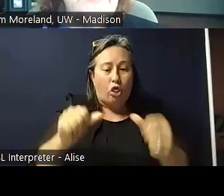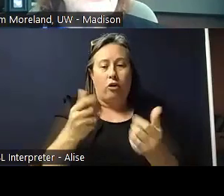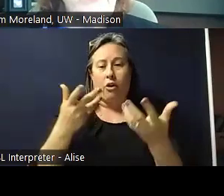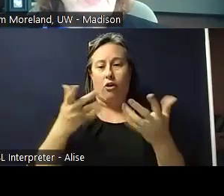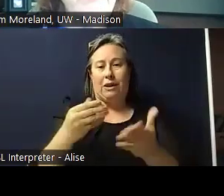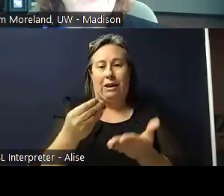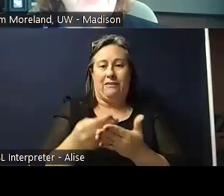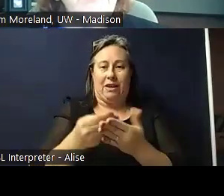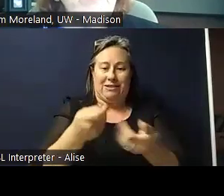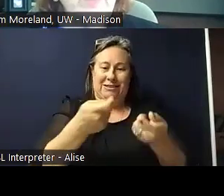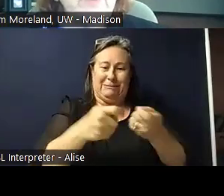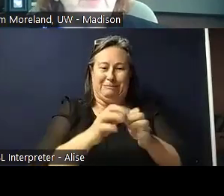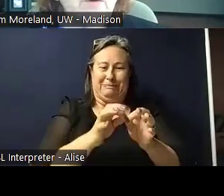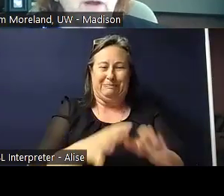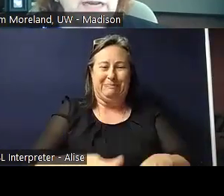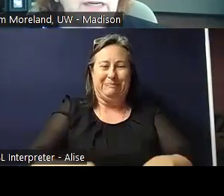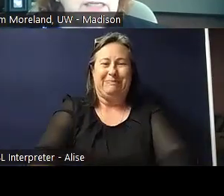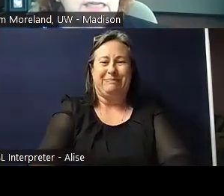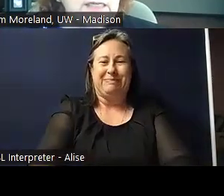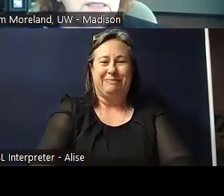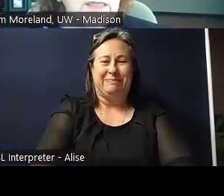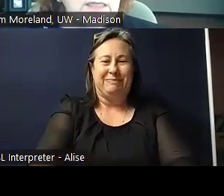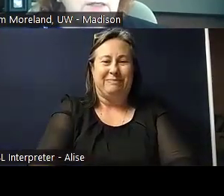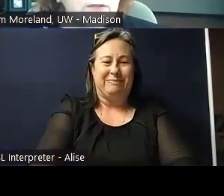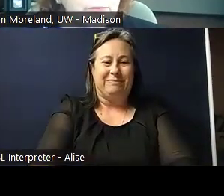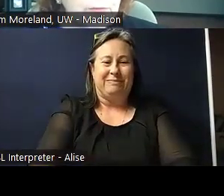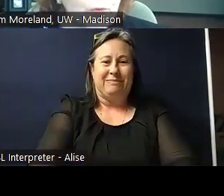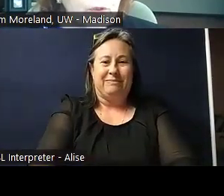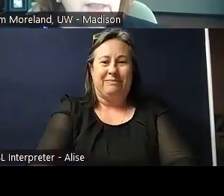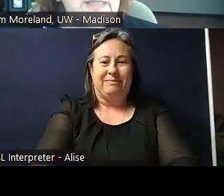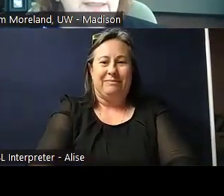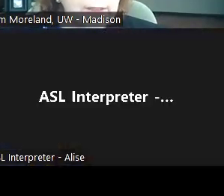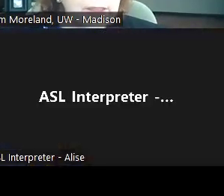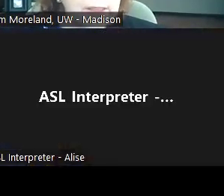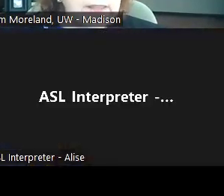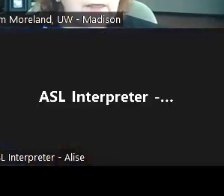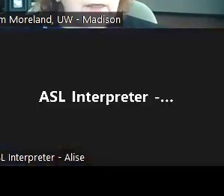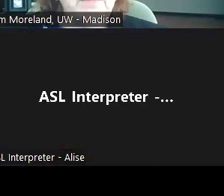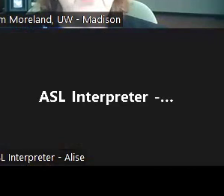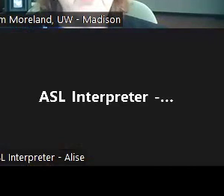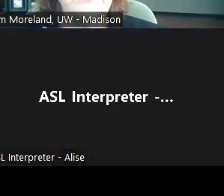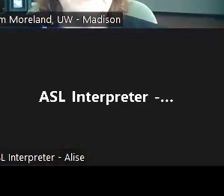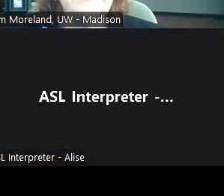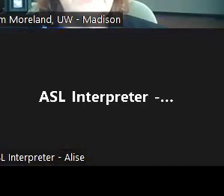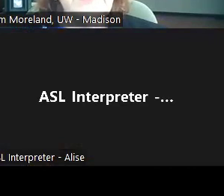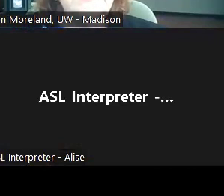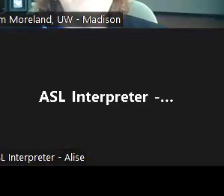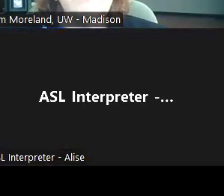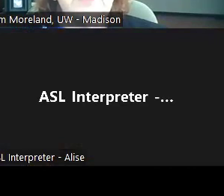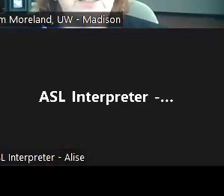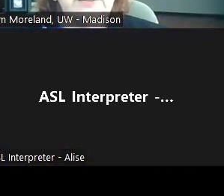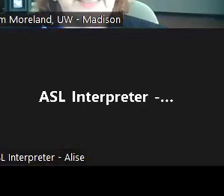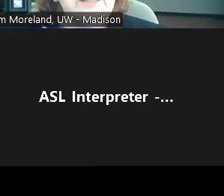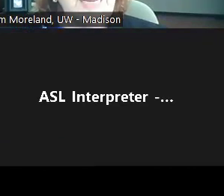So I think that what it requires is considerable more diligence on our part as administrators